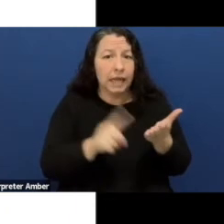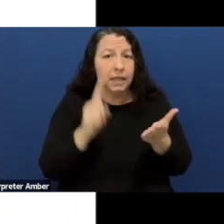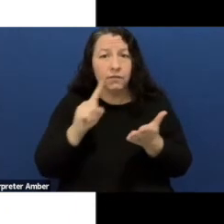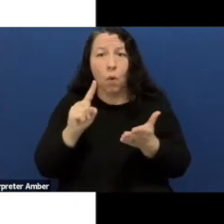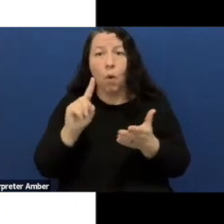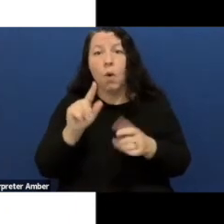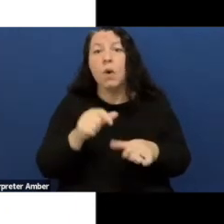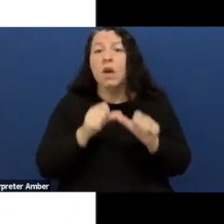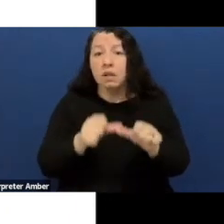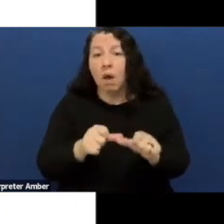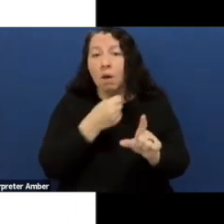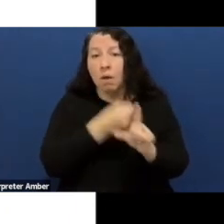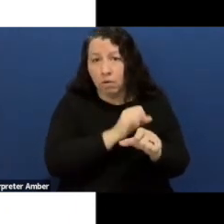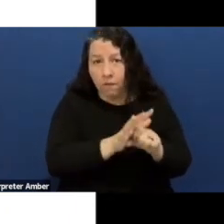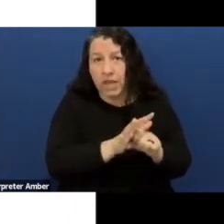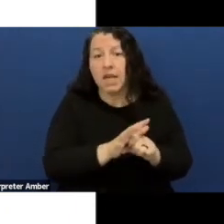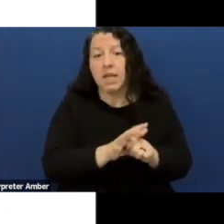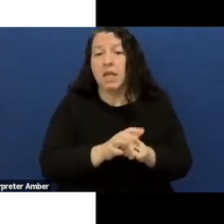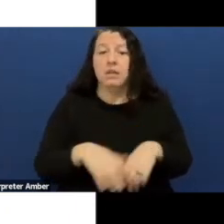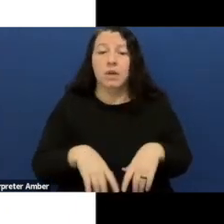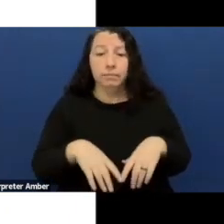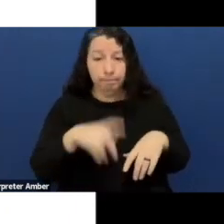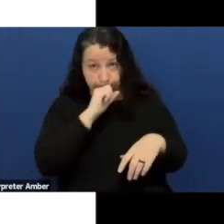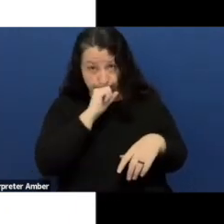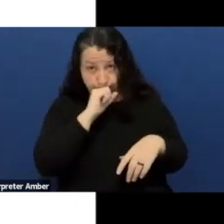I hope this is something that we can talk a little bit more about. So in the last second,